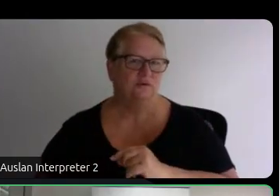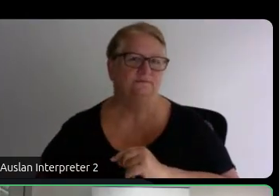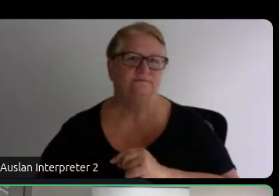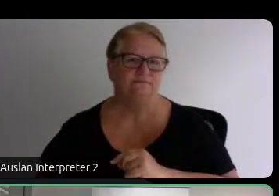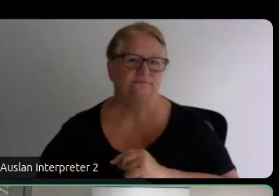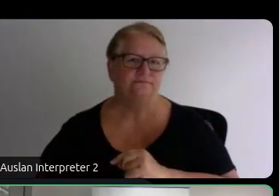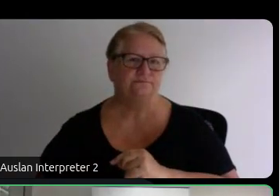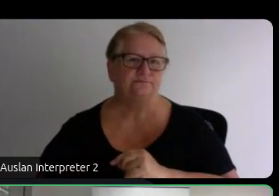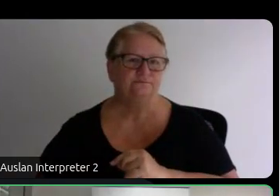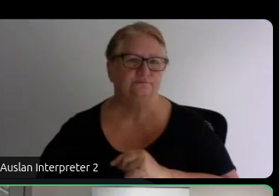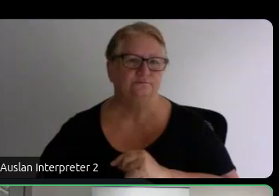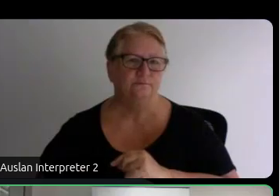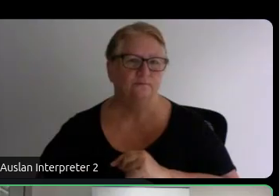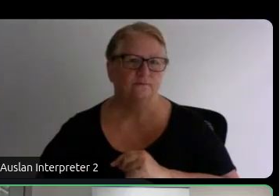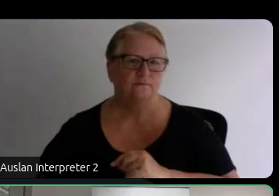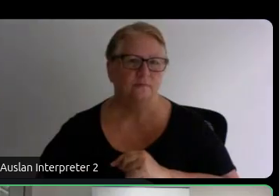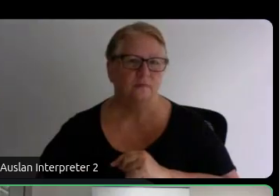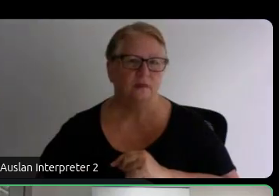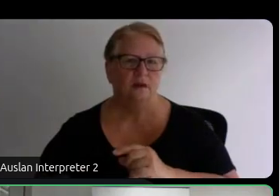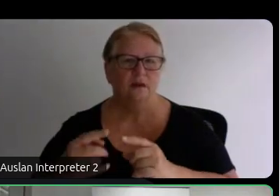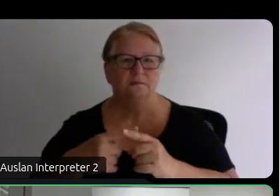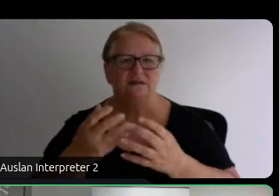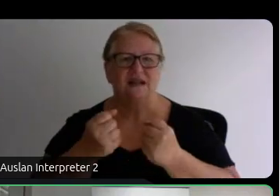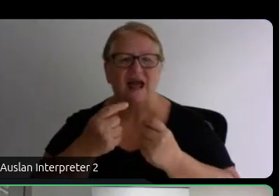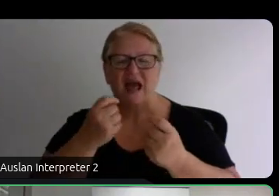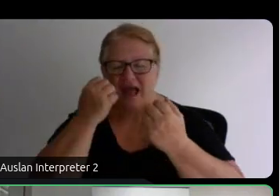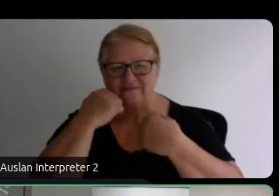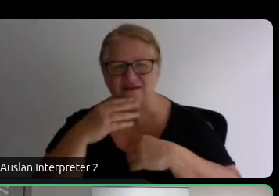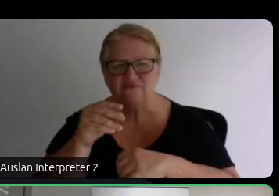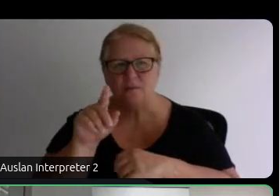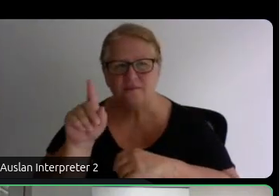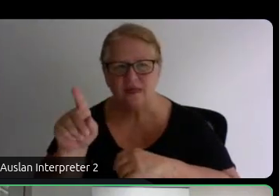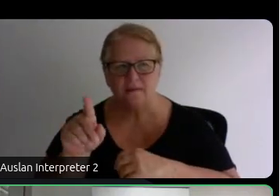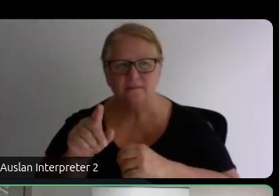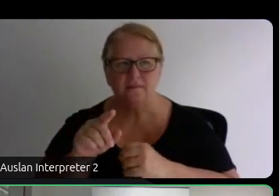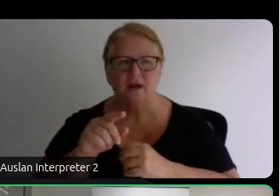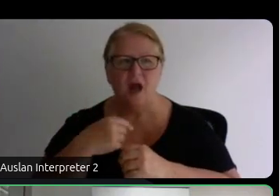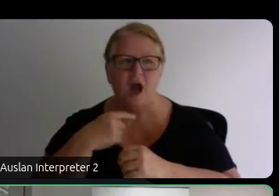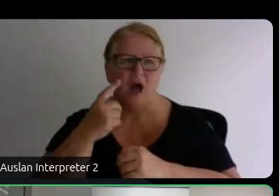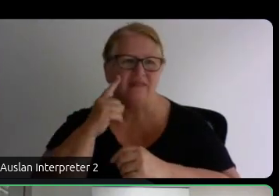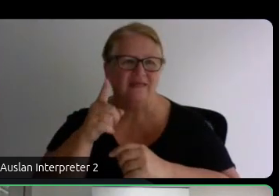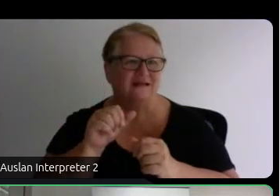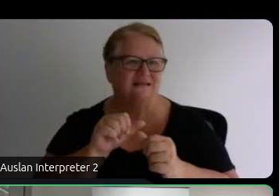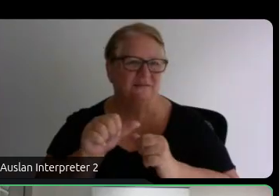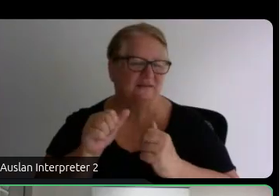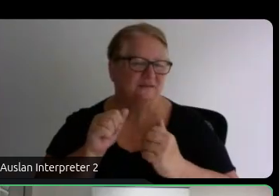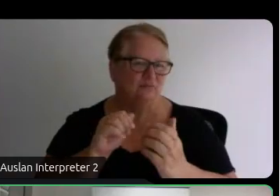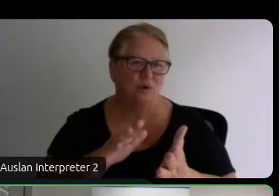as to how they would categorize it. Um that is probably I would say the best approach because